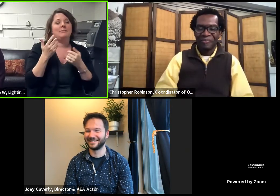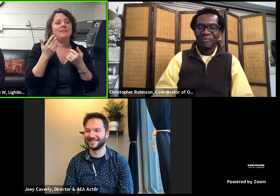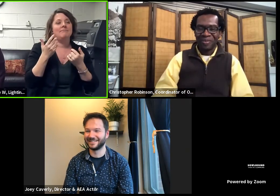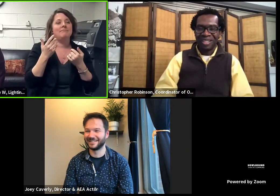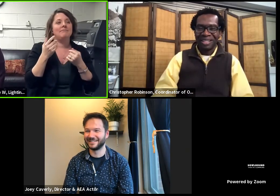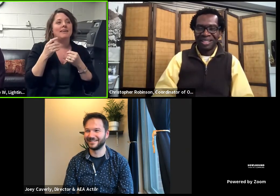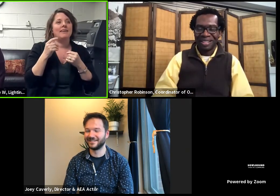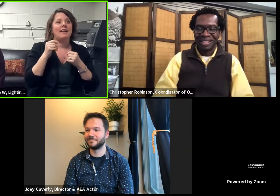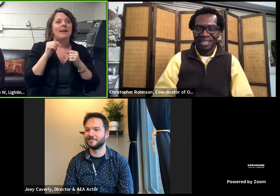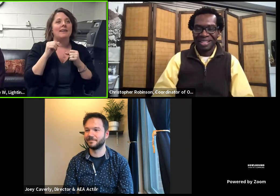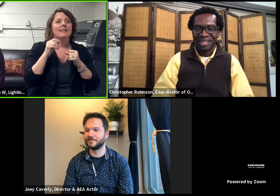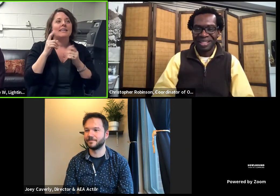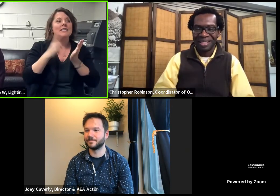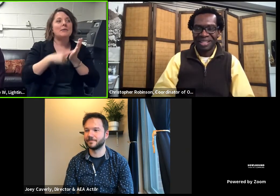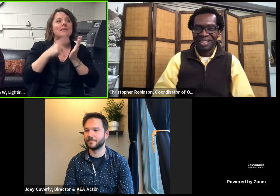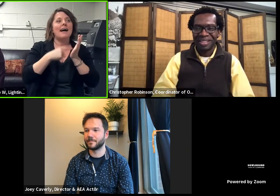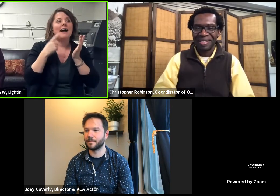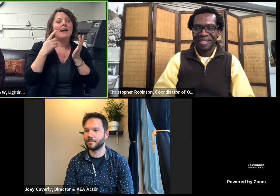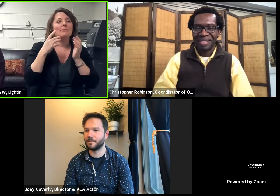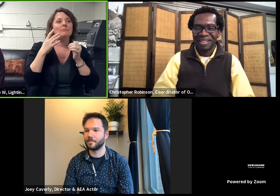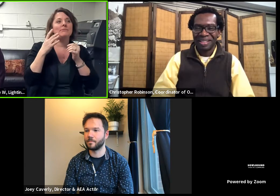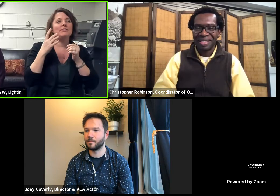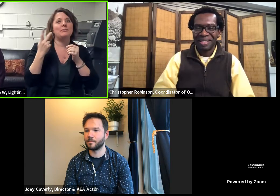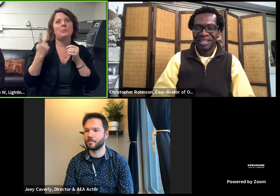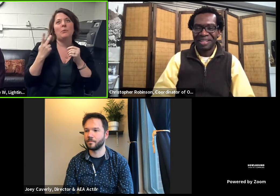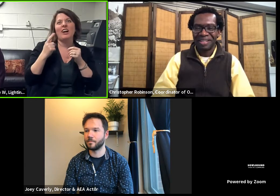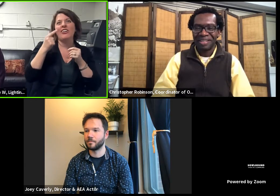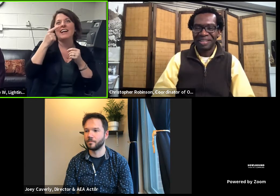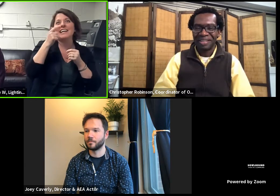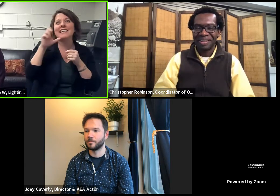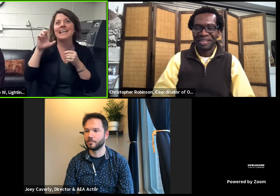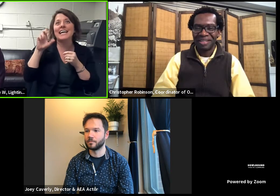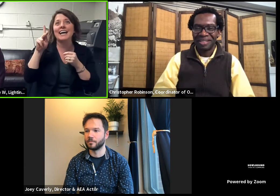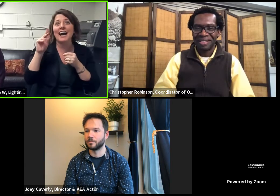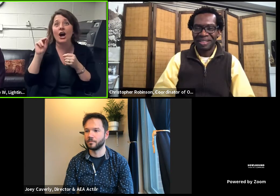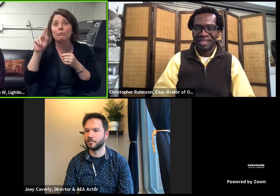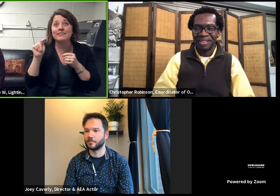and that part of the tech process. You know, sometimes the two of us,